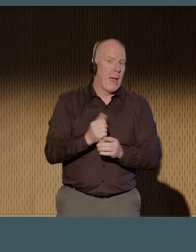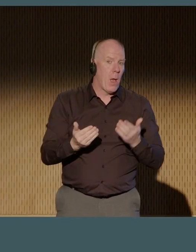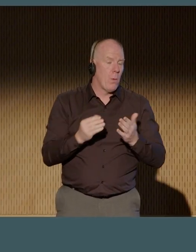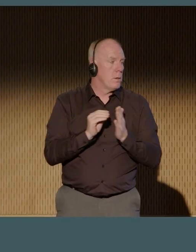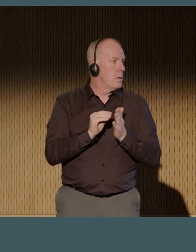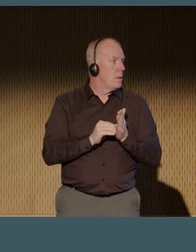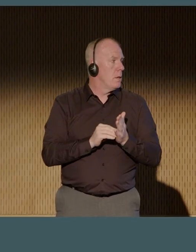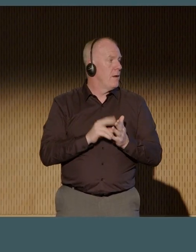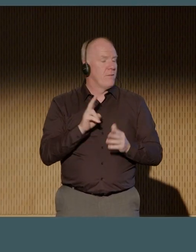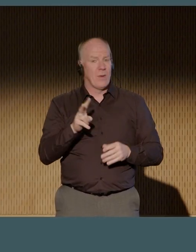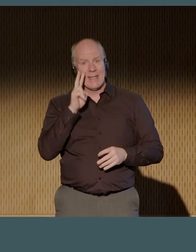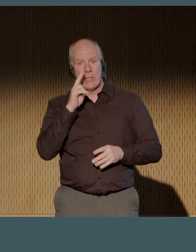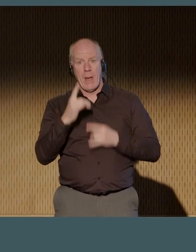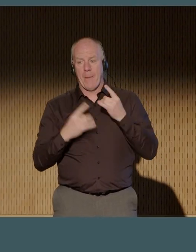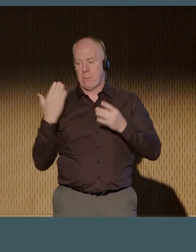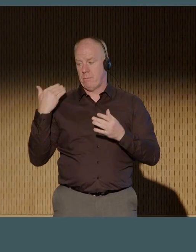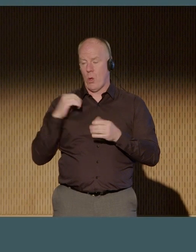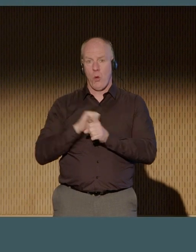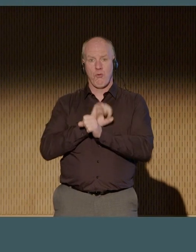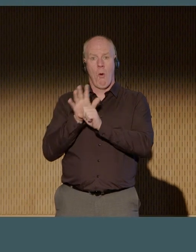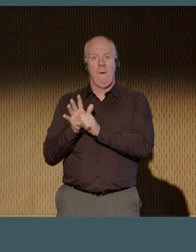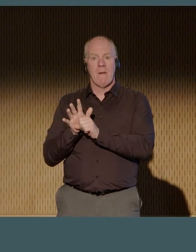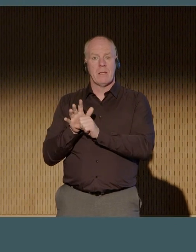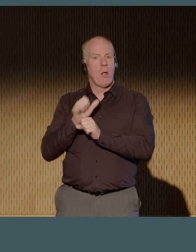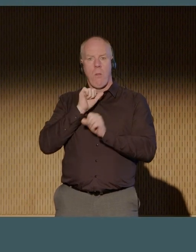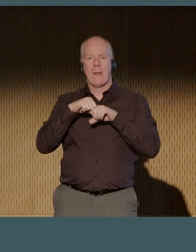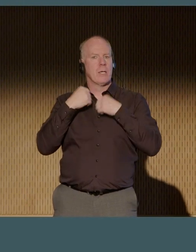impact of COVID, where there was a complete lack of social connection or peer connection